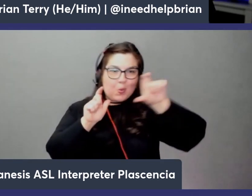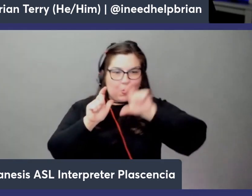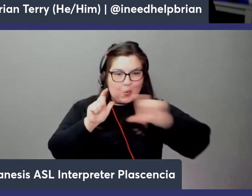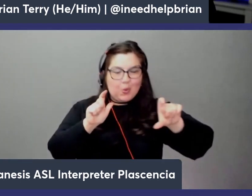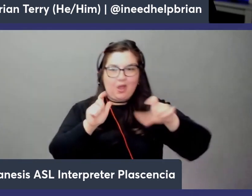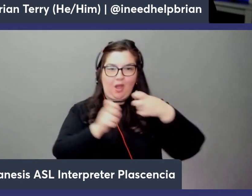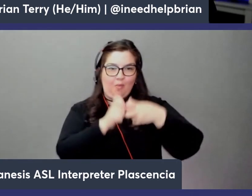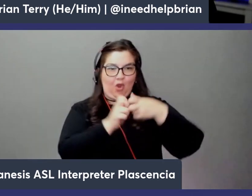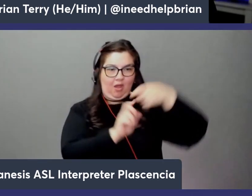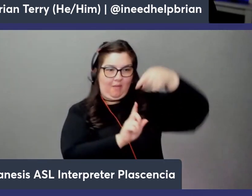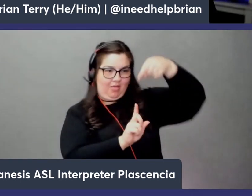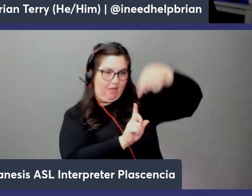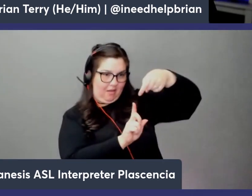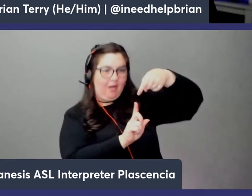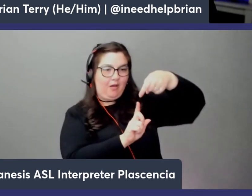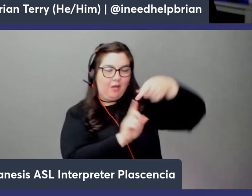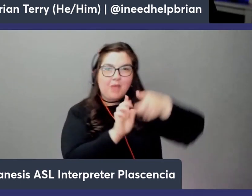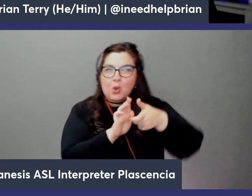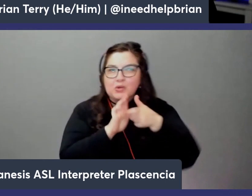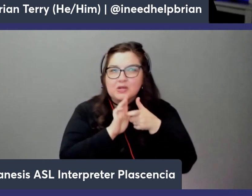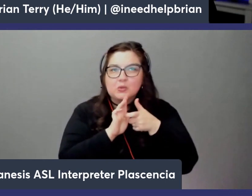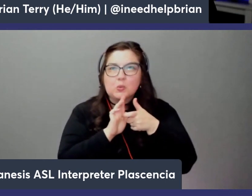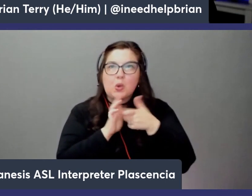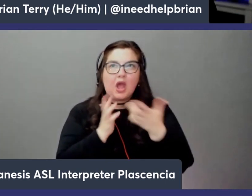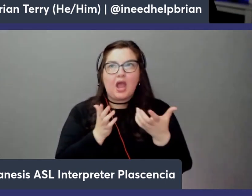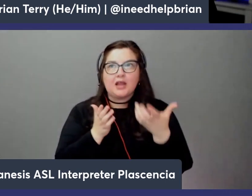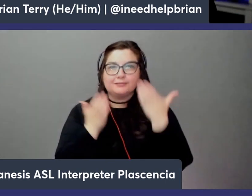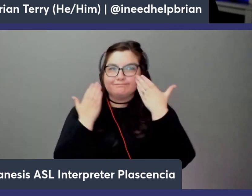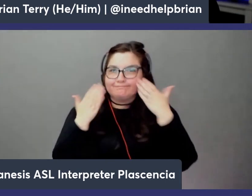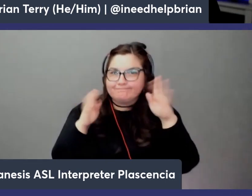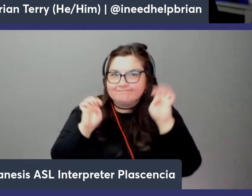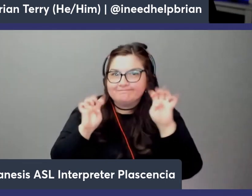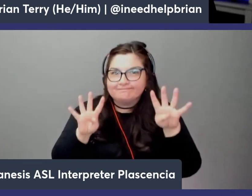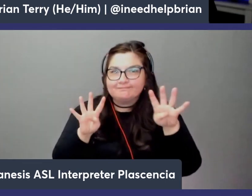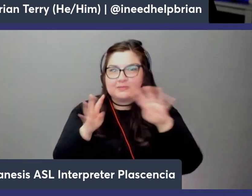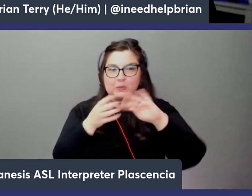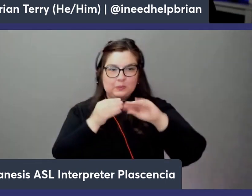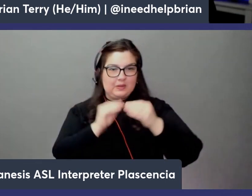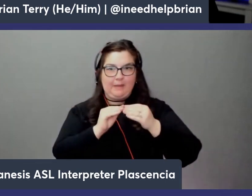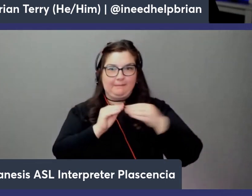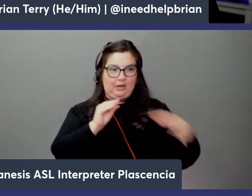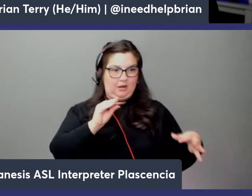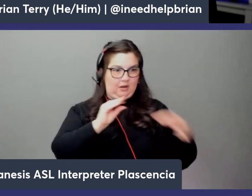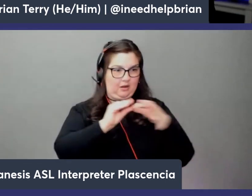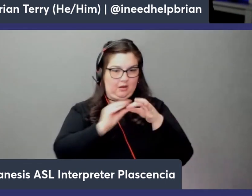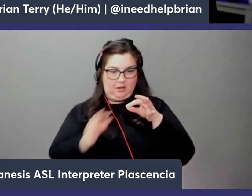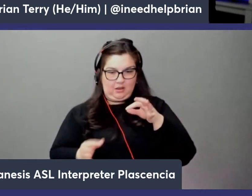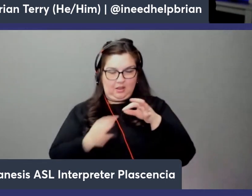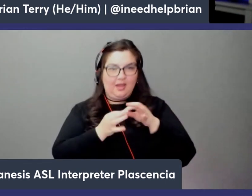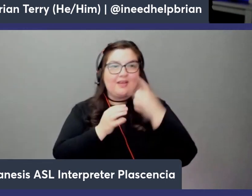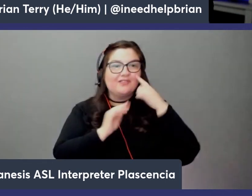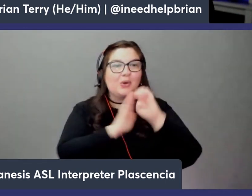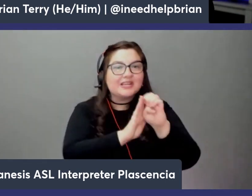that requires either an unknown number of those joins. So let's say, how are Brian and I connected on LinkedIn?